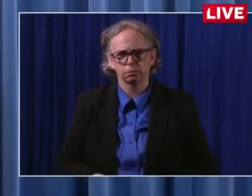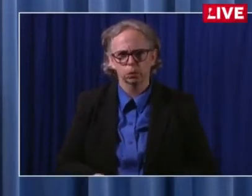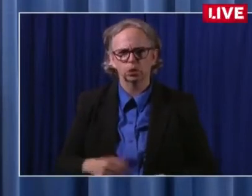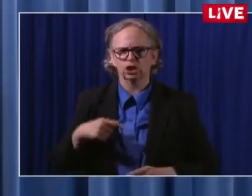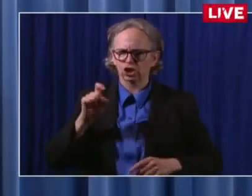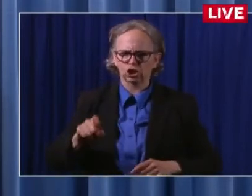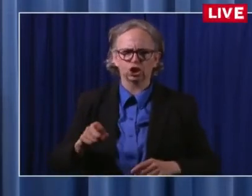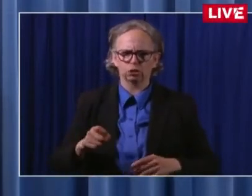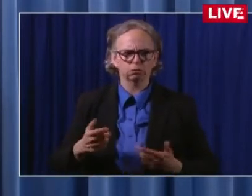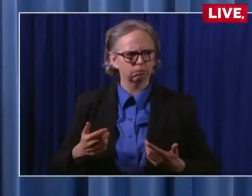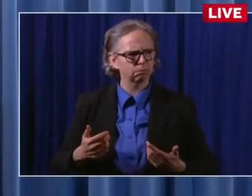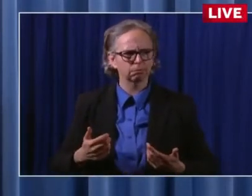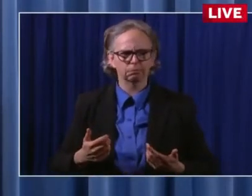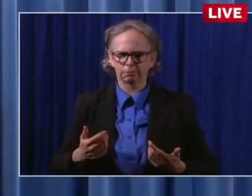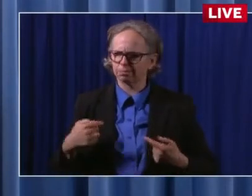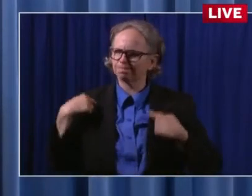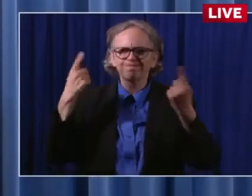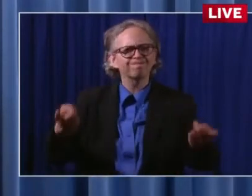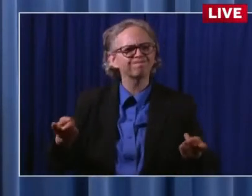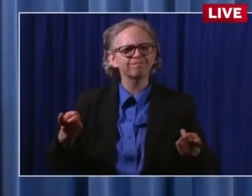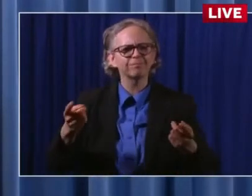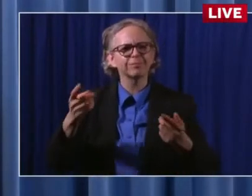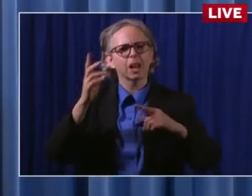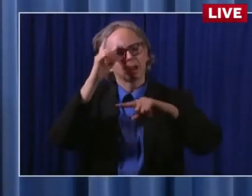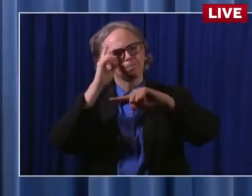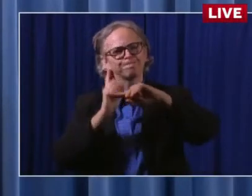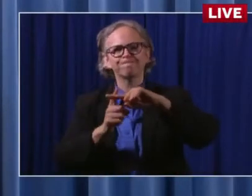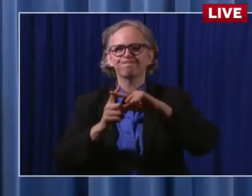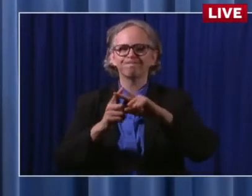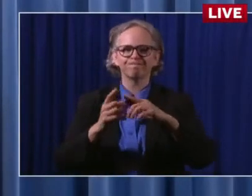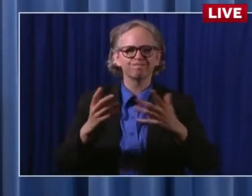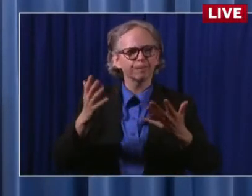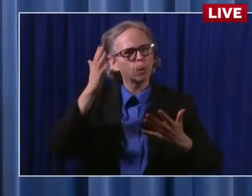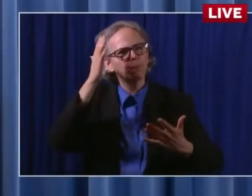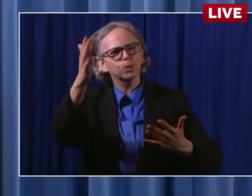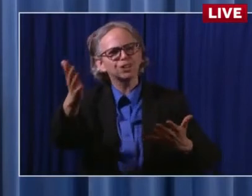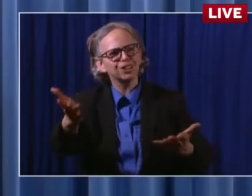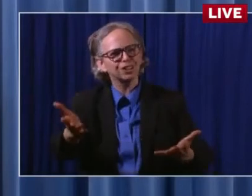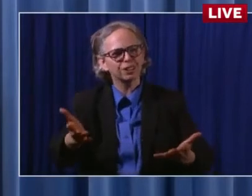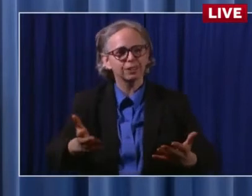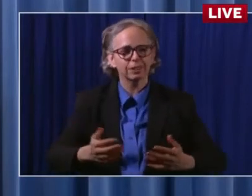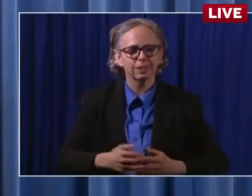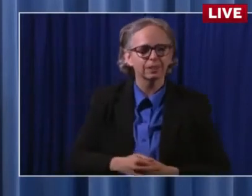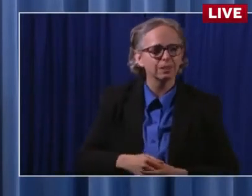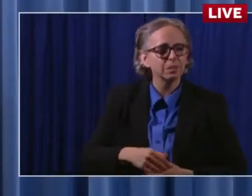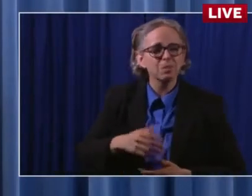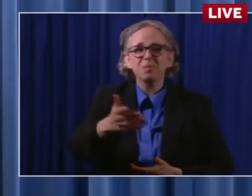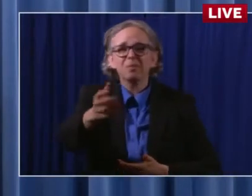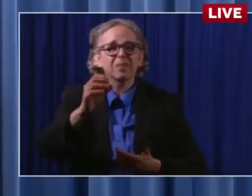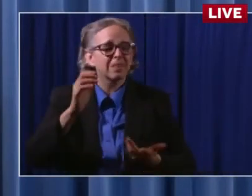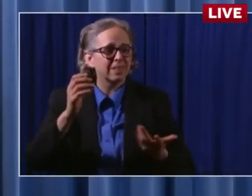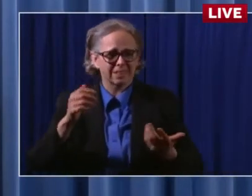WHAT WE SHOULD BE IS WHAT OHIOANS HAVE ALWAYS BEEN, AND THAT IS OPTIMISTIC ABOUT THE FUTURE.